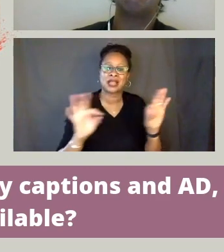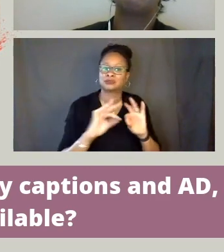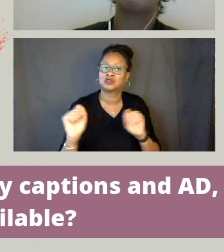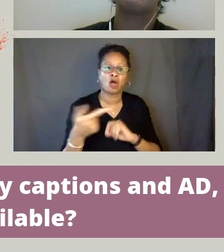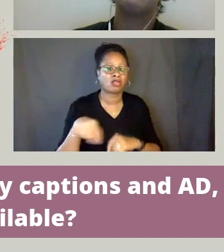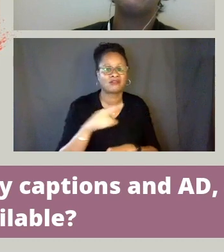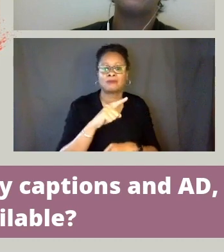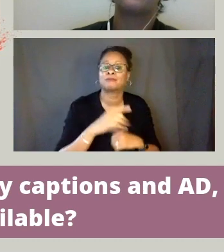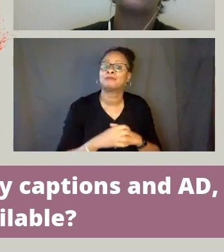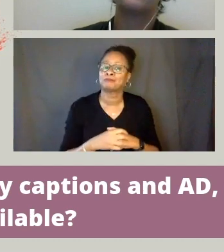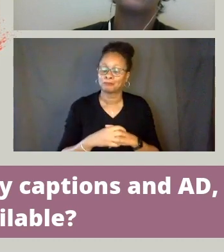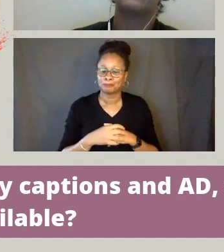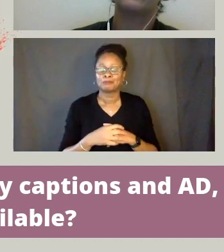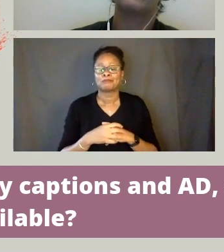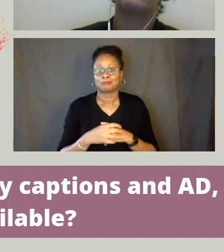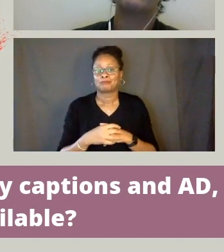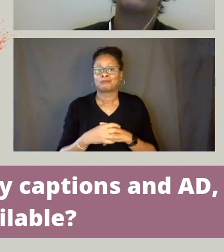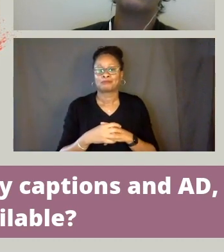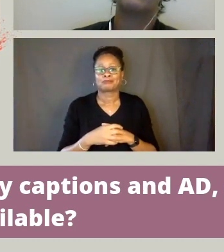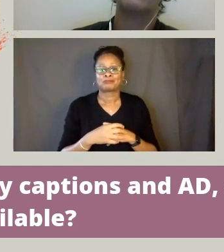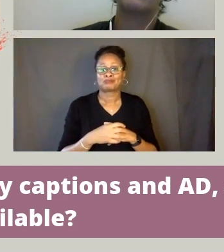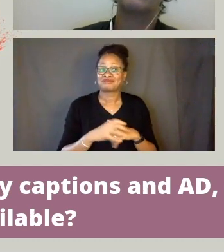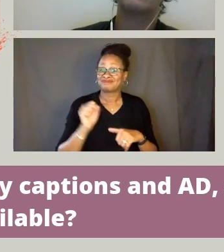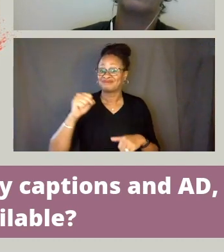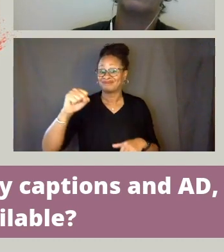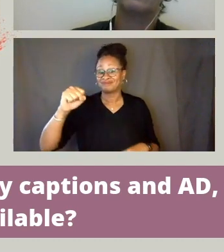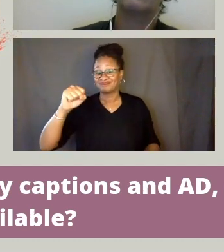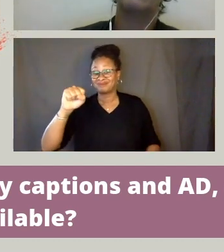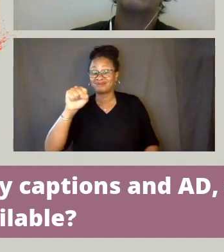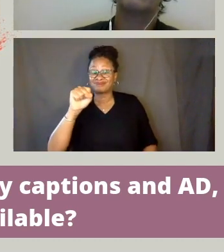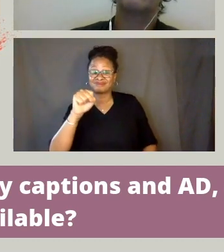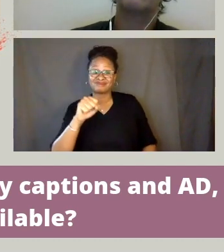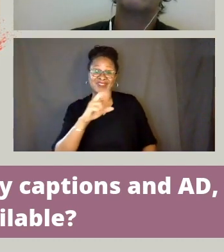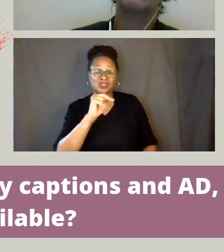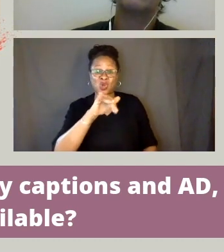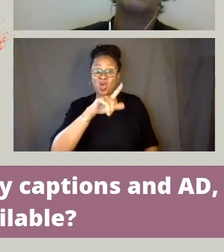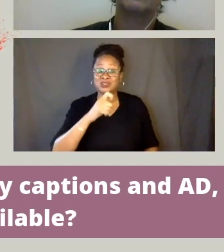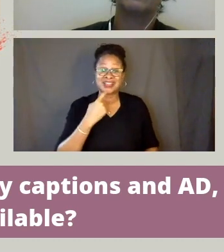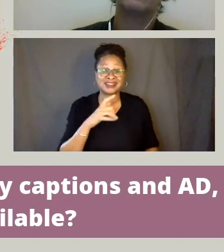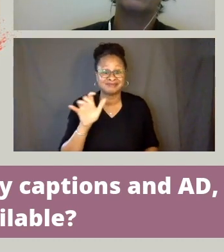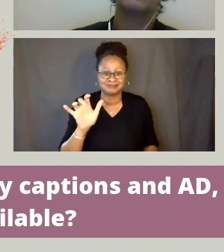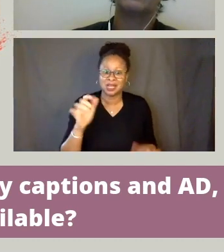And Nicole said, look, we learned a lot in this.